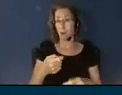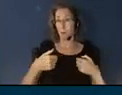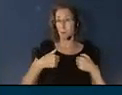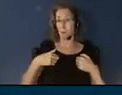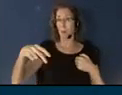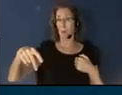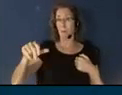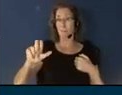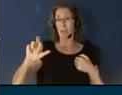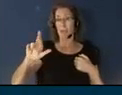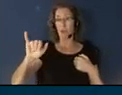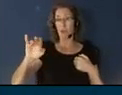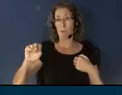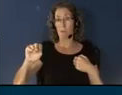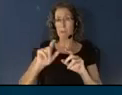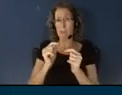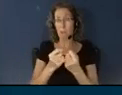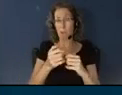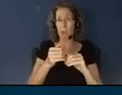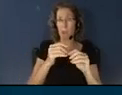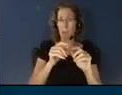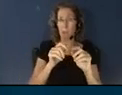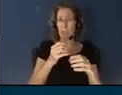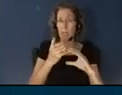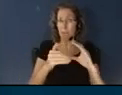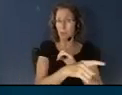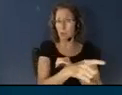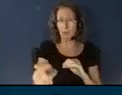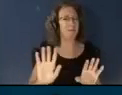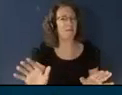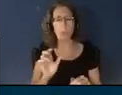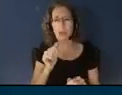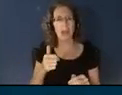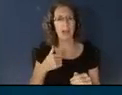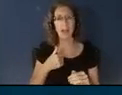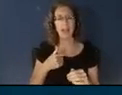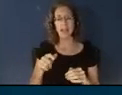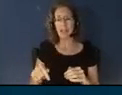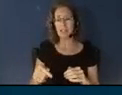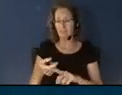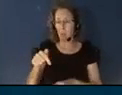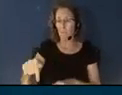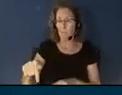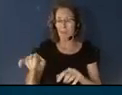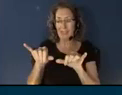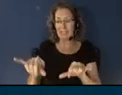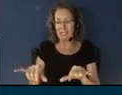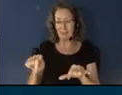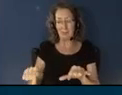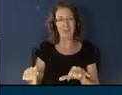and it seems like we're emailing you but we're not it's a post in Mighty Network. So in order to um